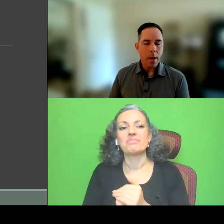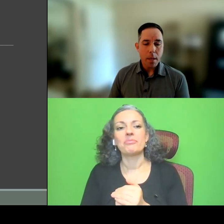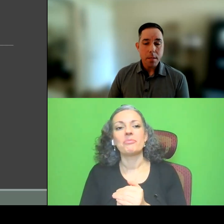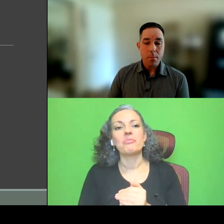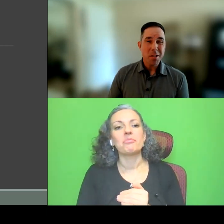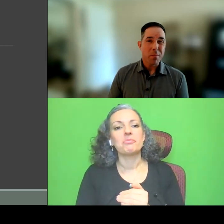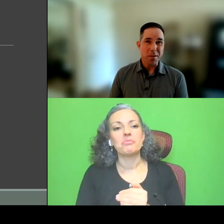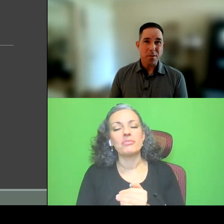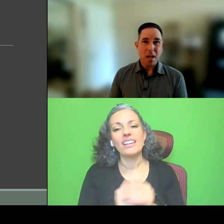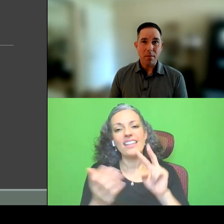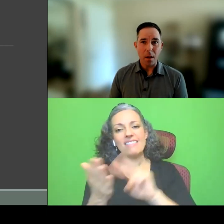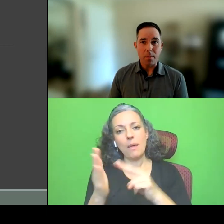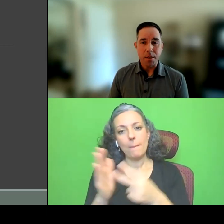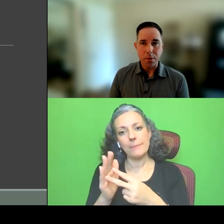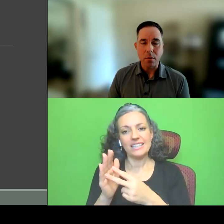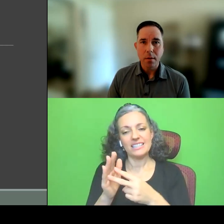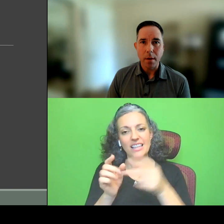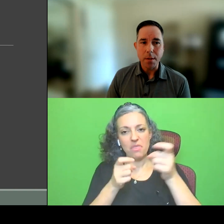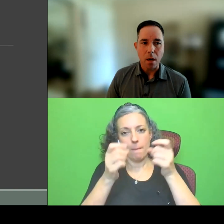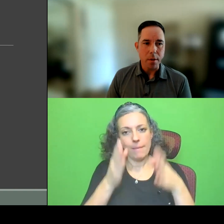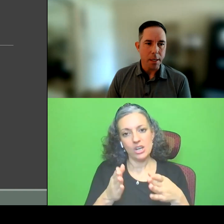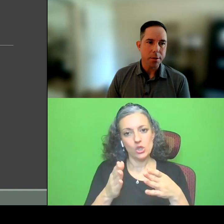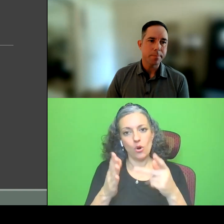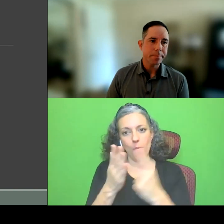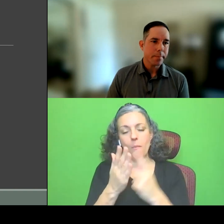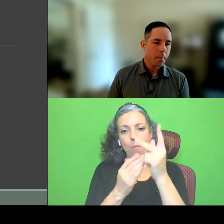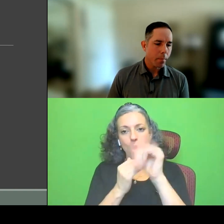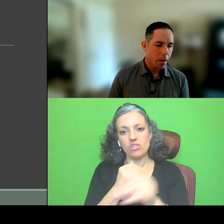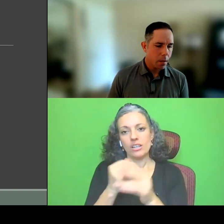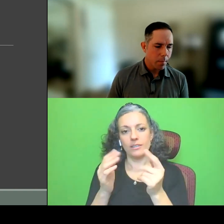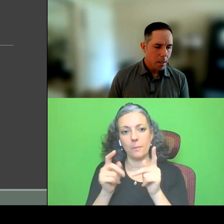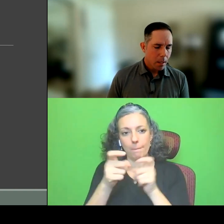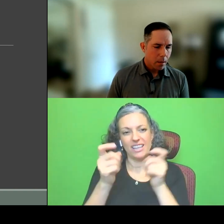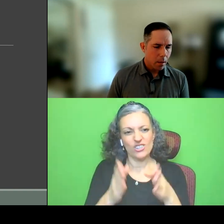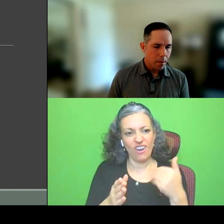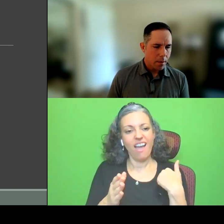So that means that project managers have a lot of potential in this conversation.